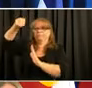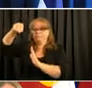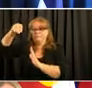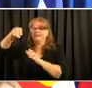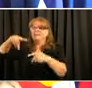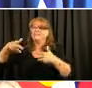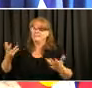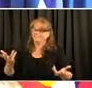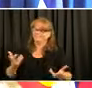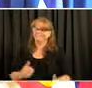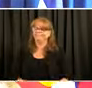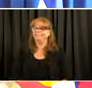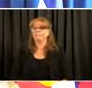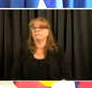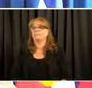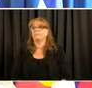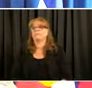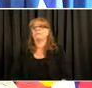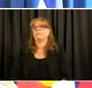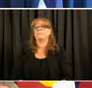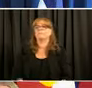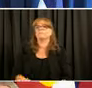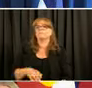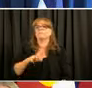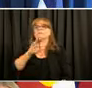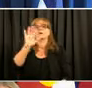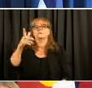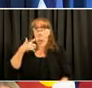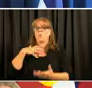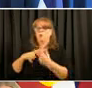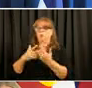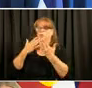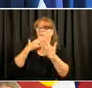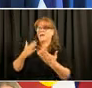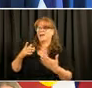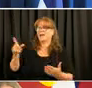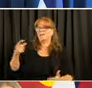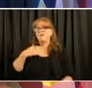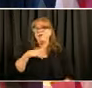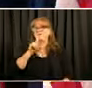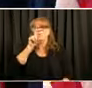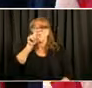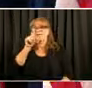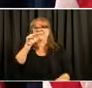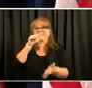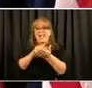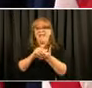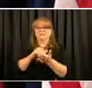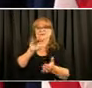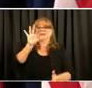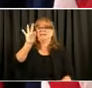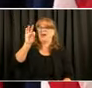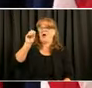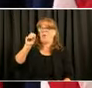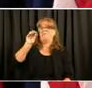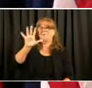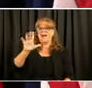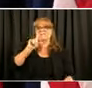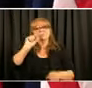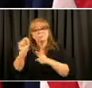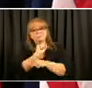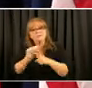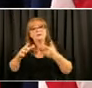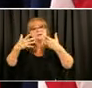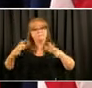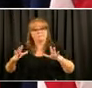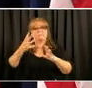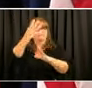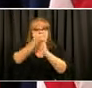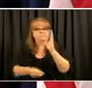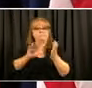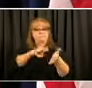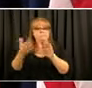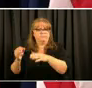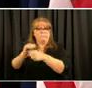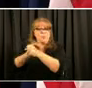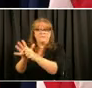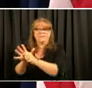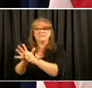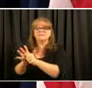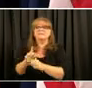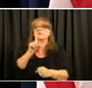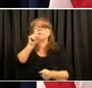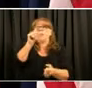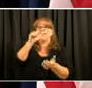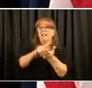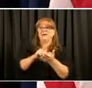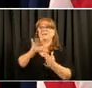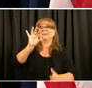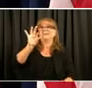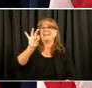thank you we've lost 1905 people uh in colorado to covid uh 1996 with with covid uh but 1905